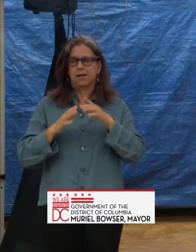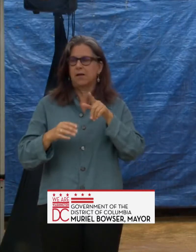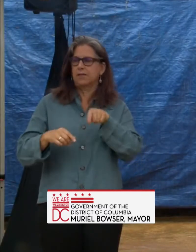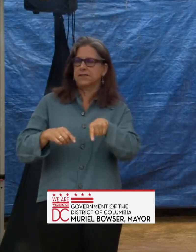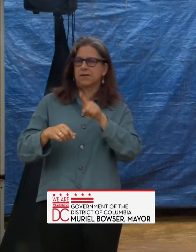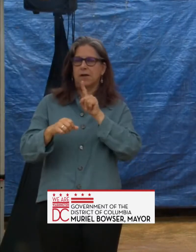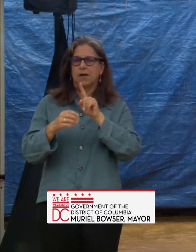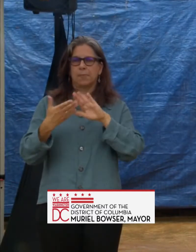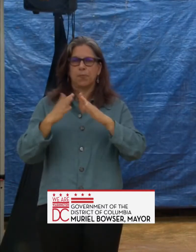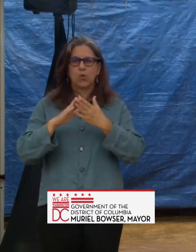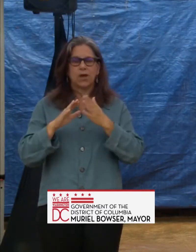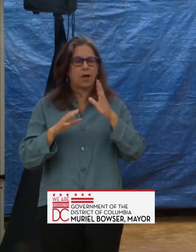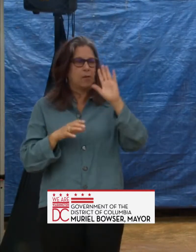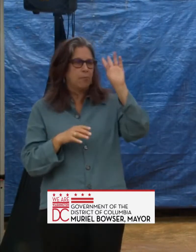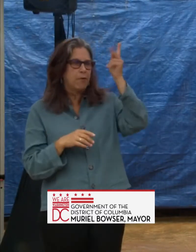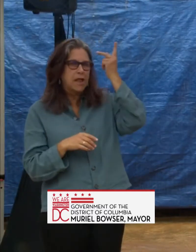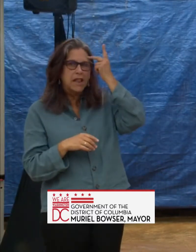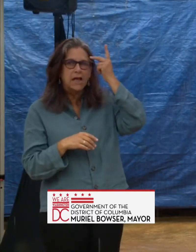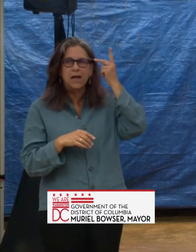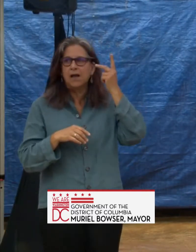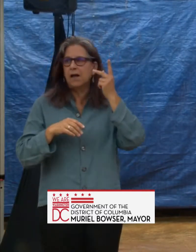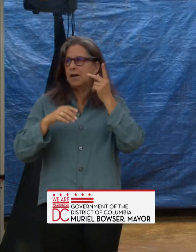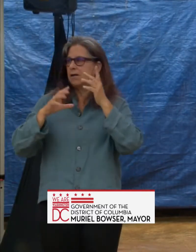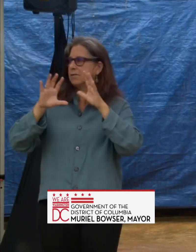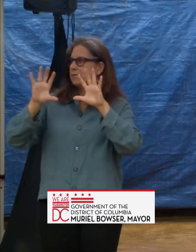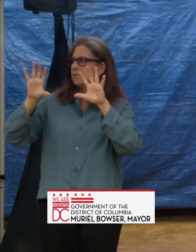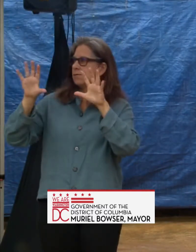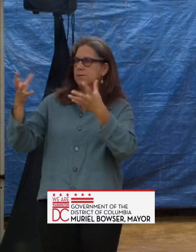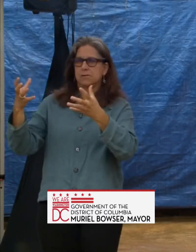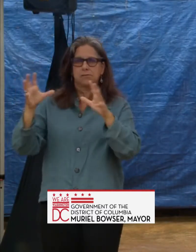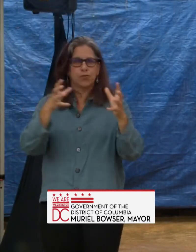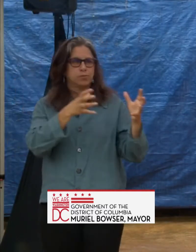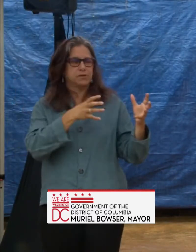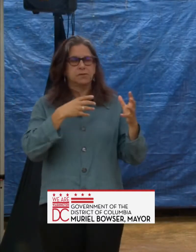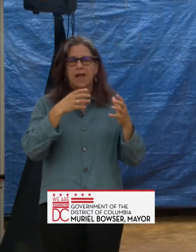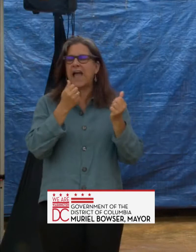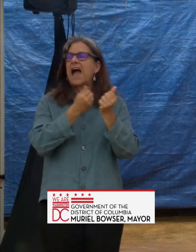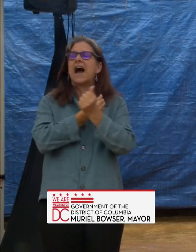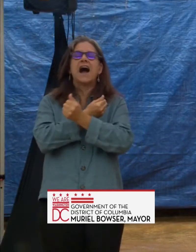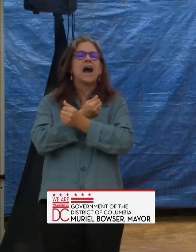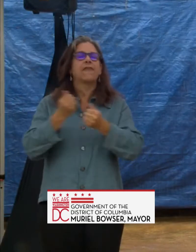OF THINGS IN ORDER TO DO WHAT IS RIGHT BY PEOPLE WHO EXPERIENCE